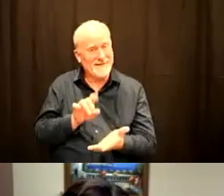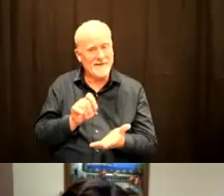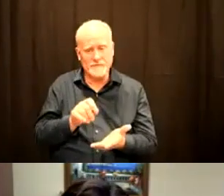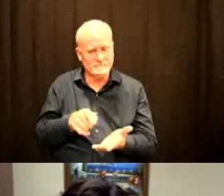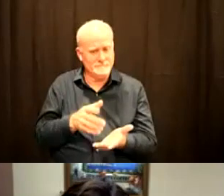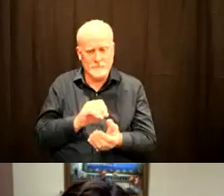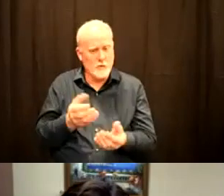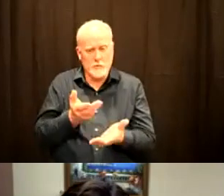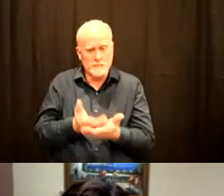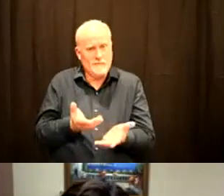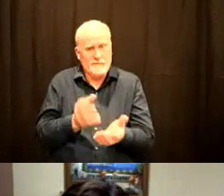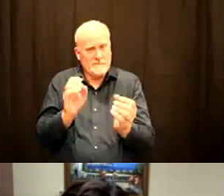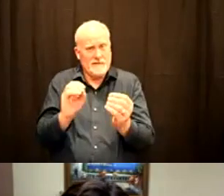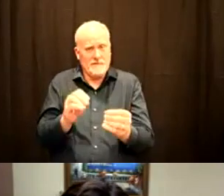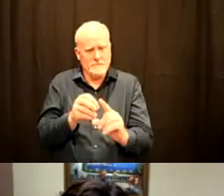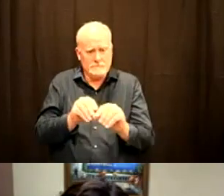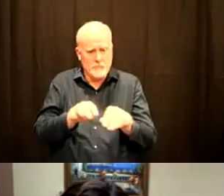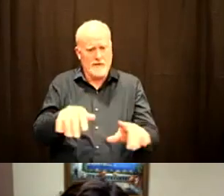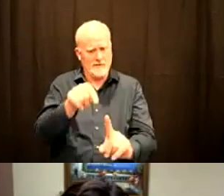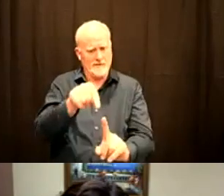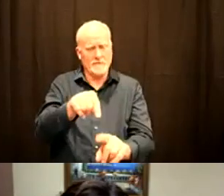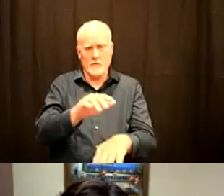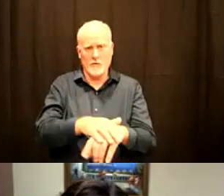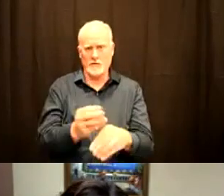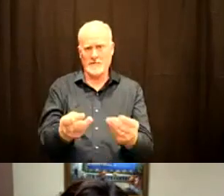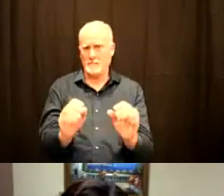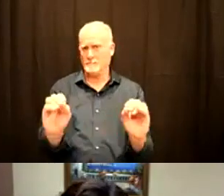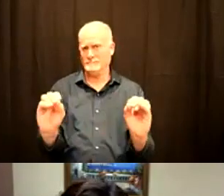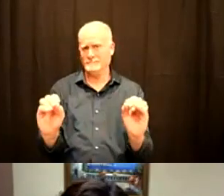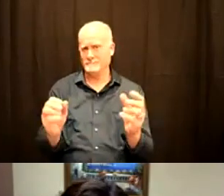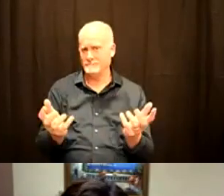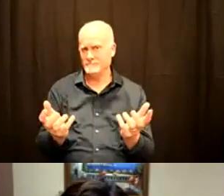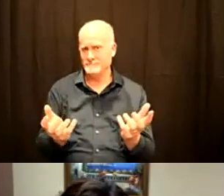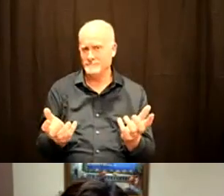of the data you saw on cnn and what's going on right now it hadn't occurred on our campus